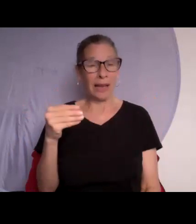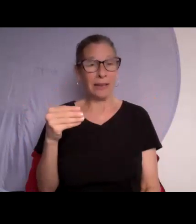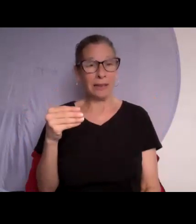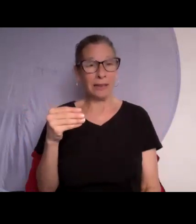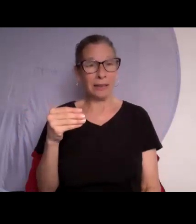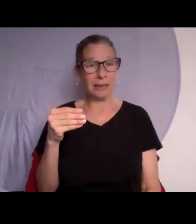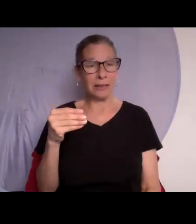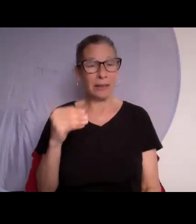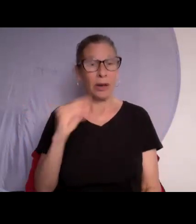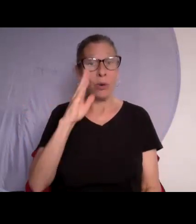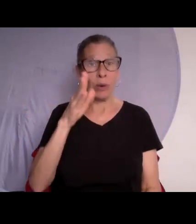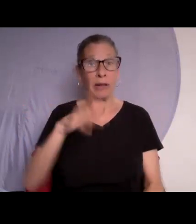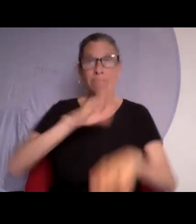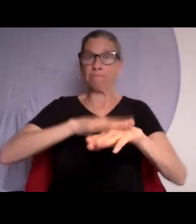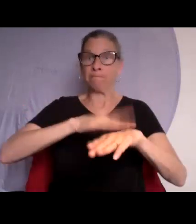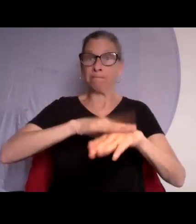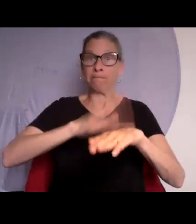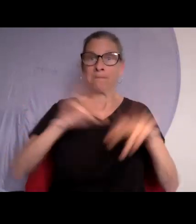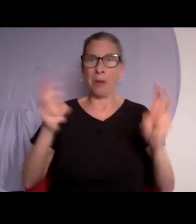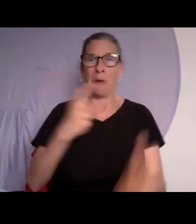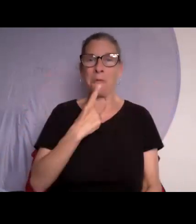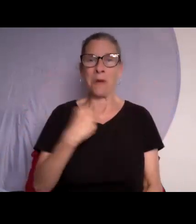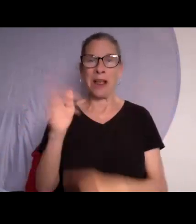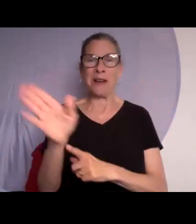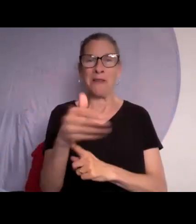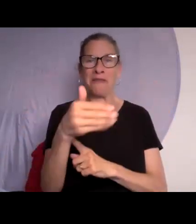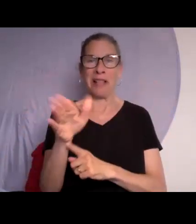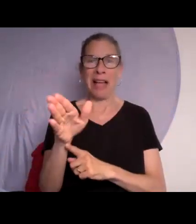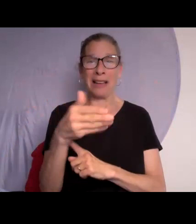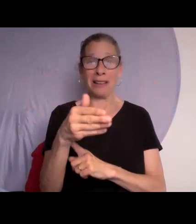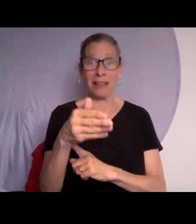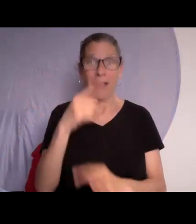will red flag those. And so a red flag or something equivalent